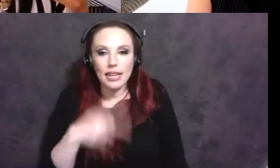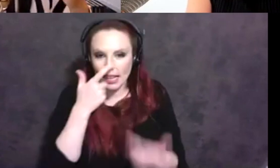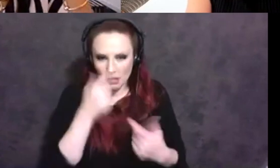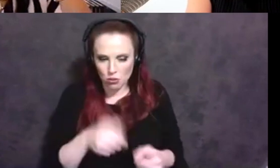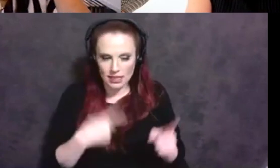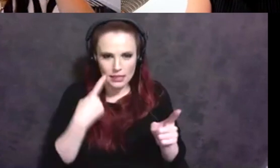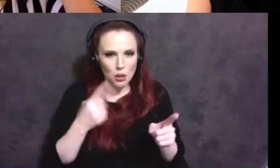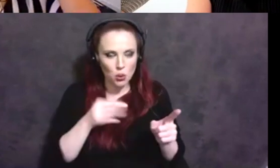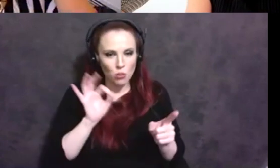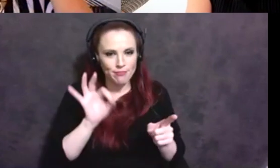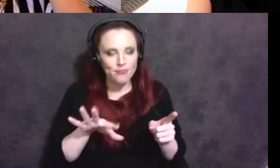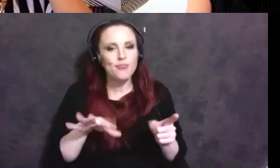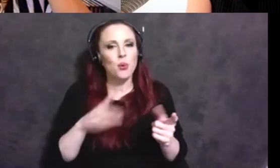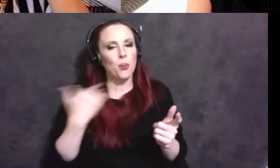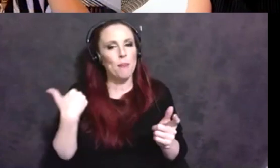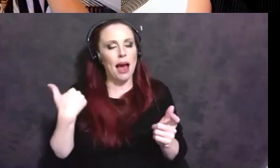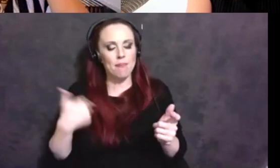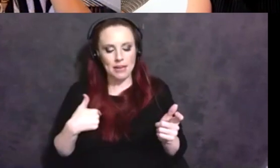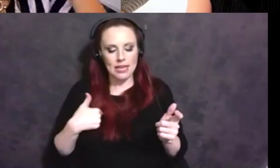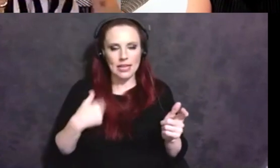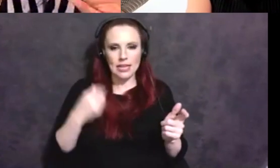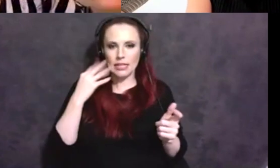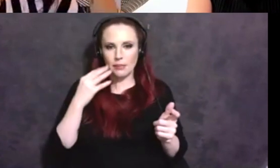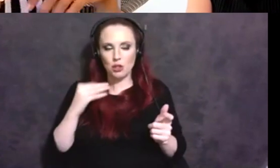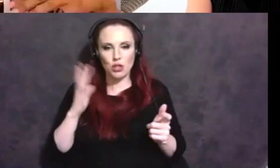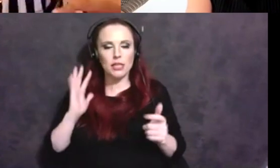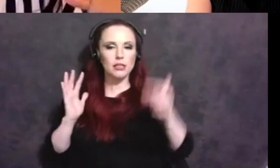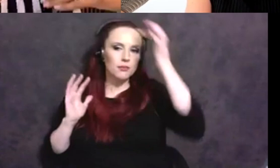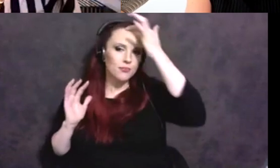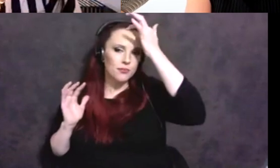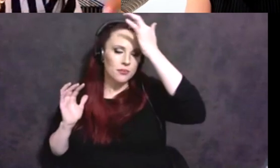getting to a point where you should be helping to create change.